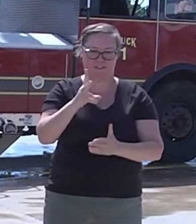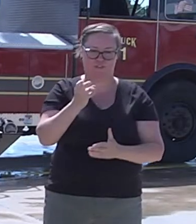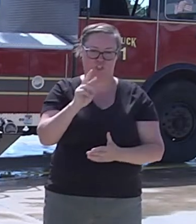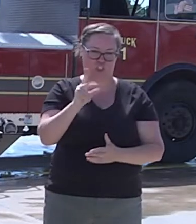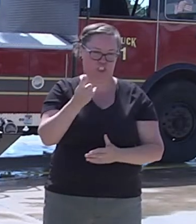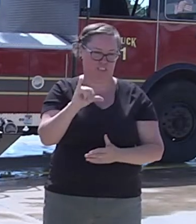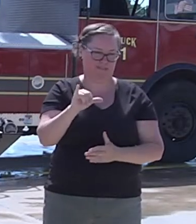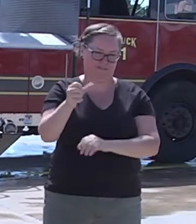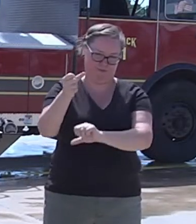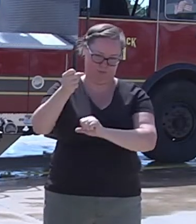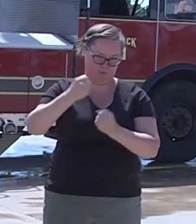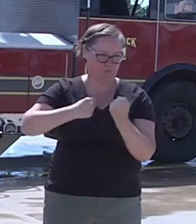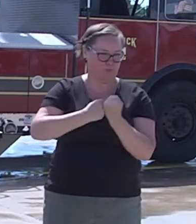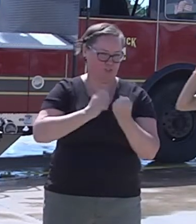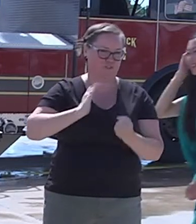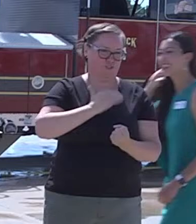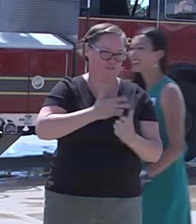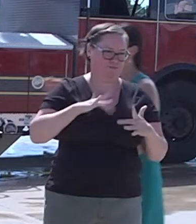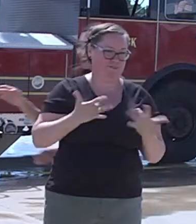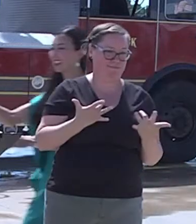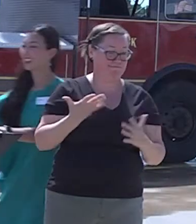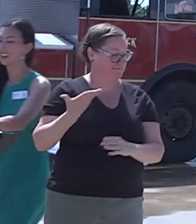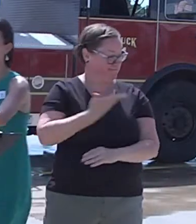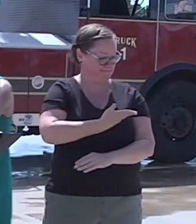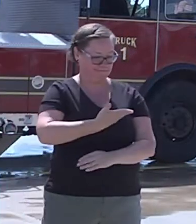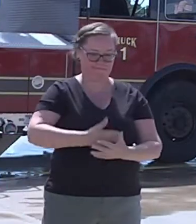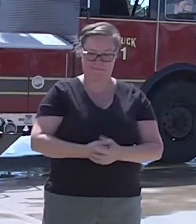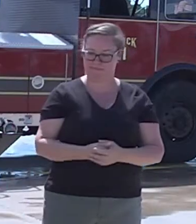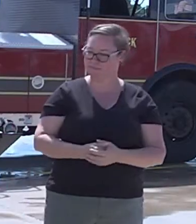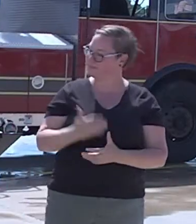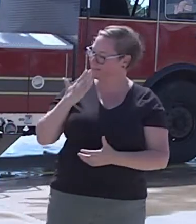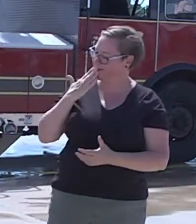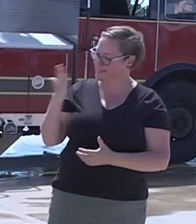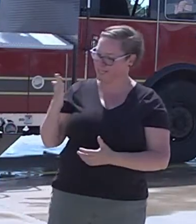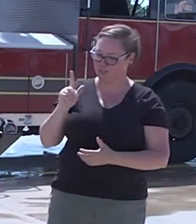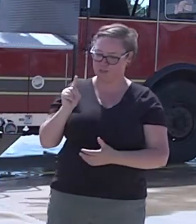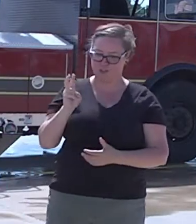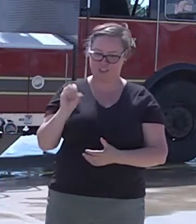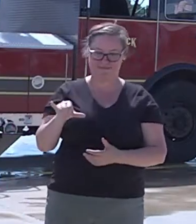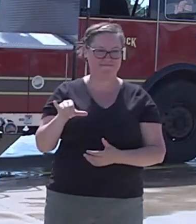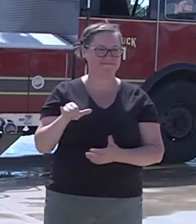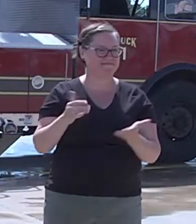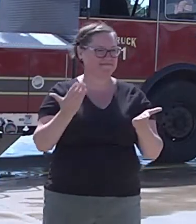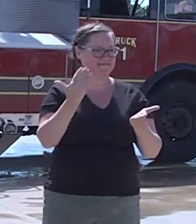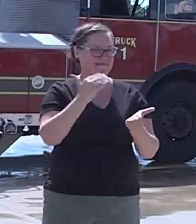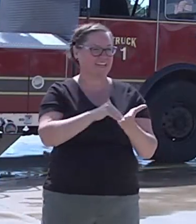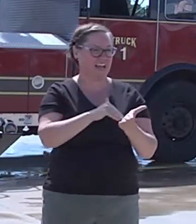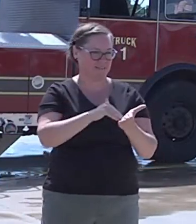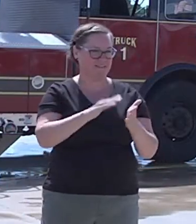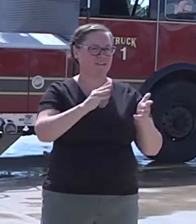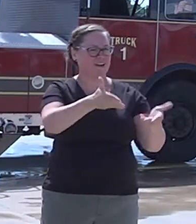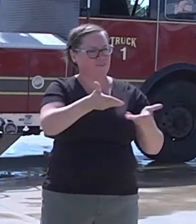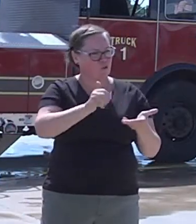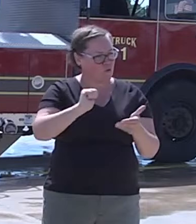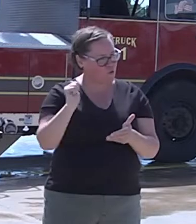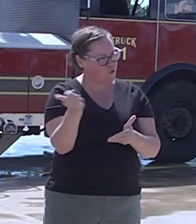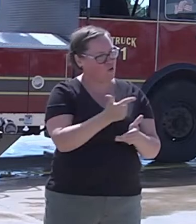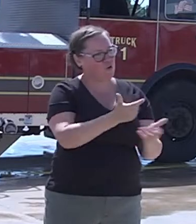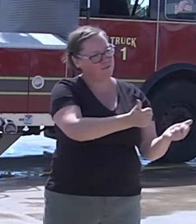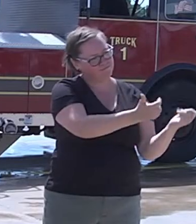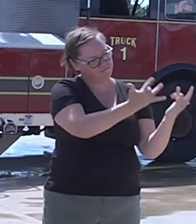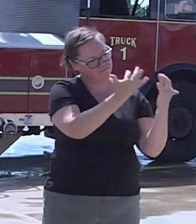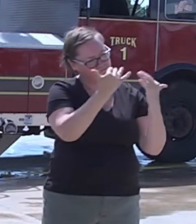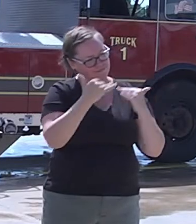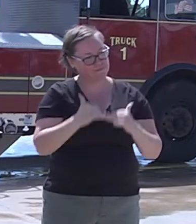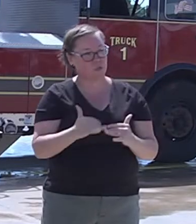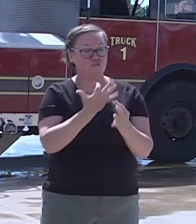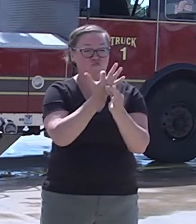support May thank you very much Troy and again we invite you all to come out to this free community